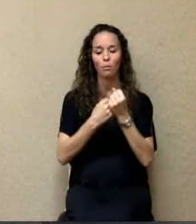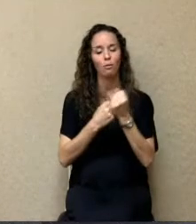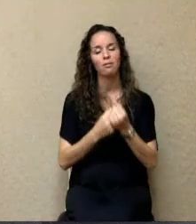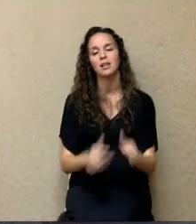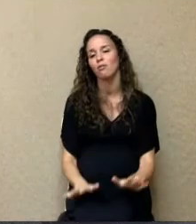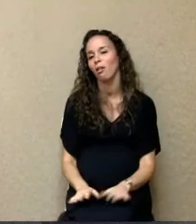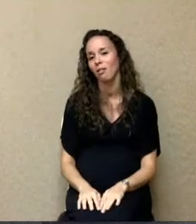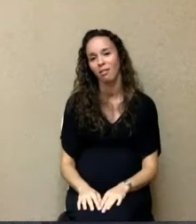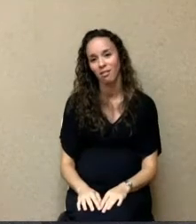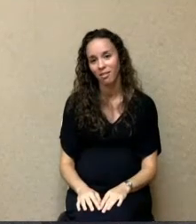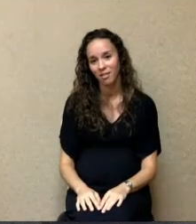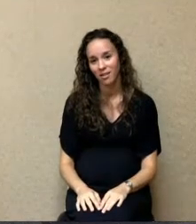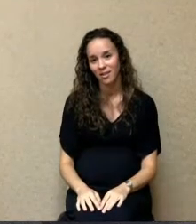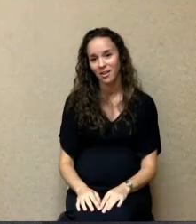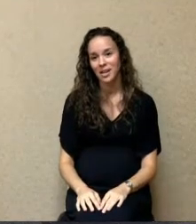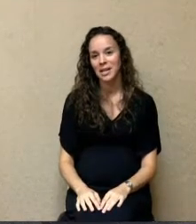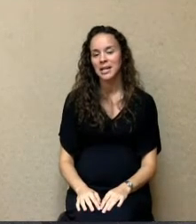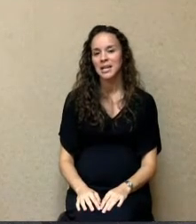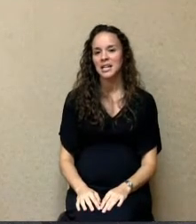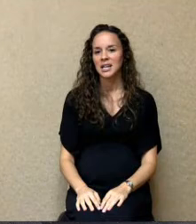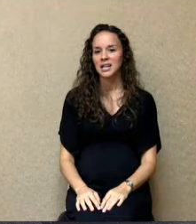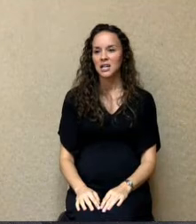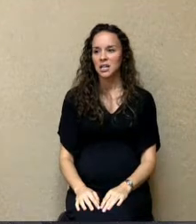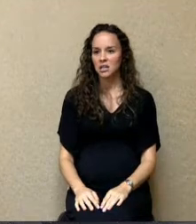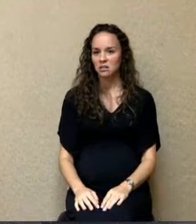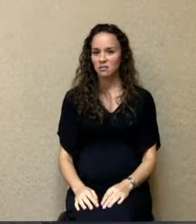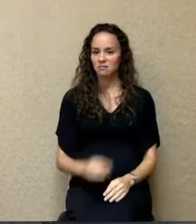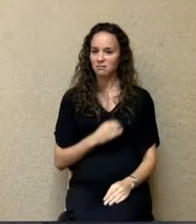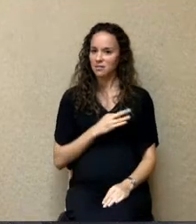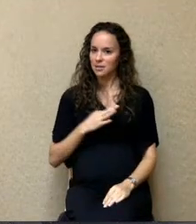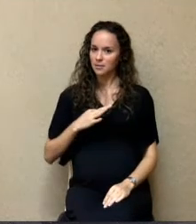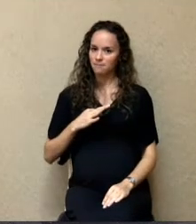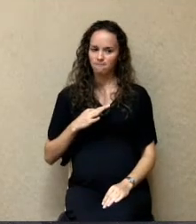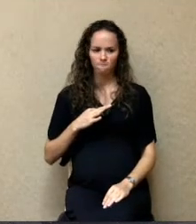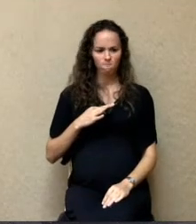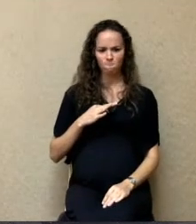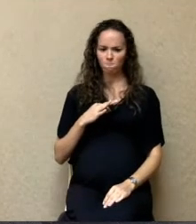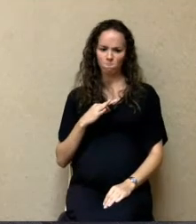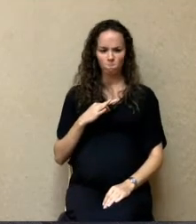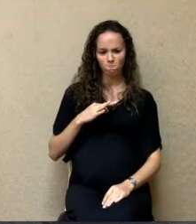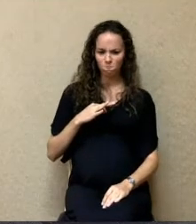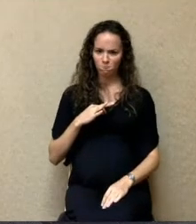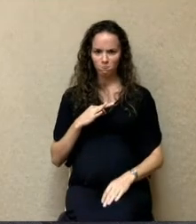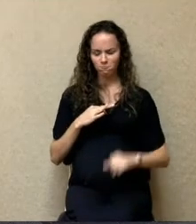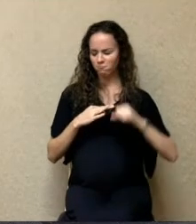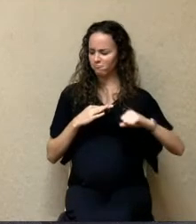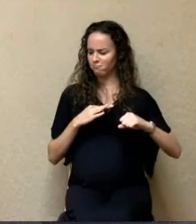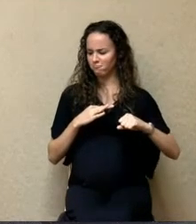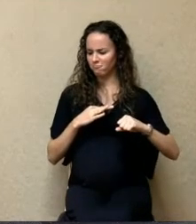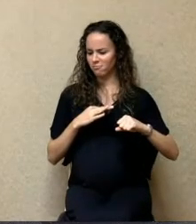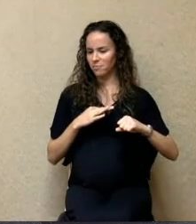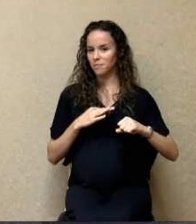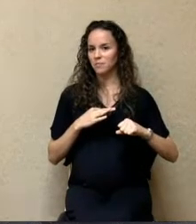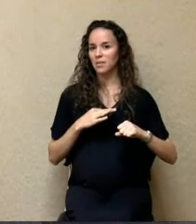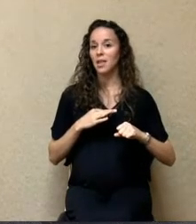So, had some resistance. The two that had some challenge at the dinner,